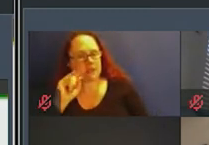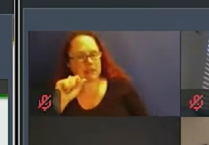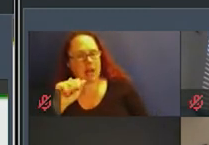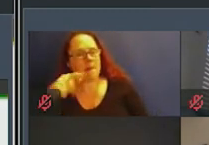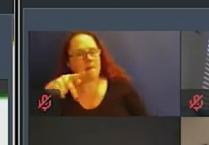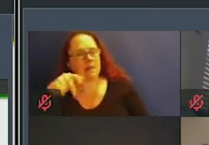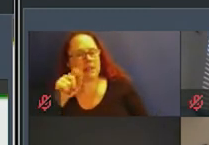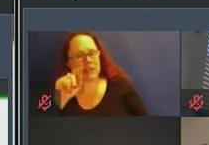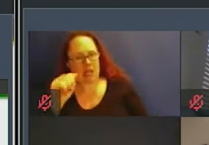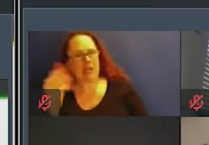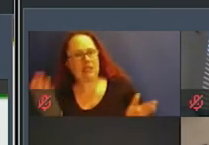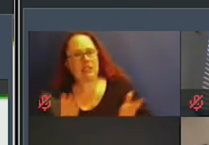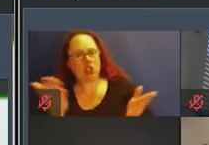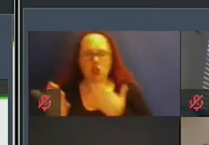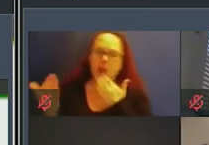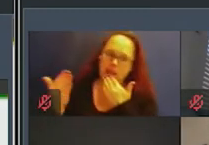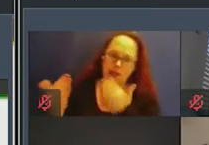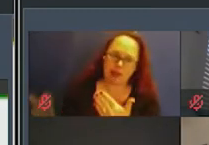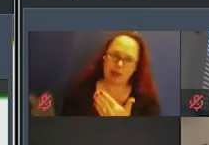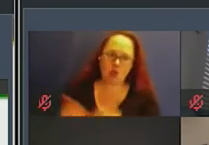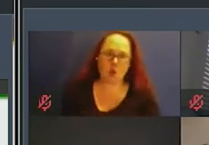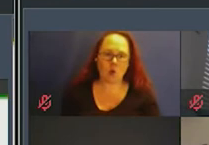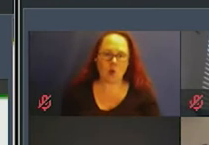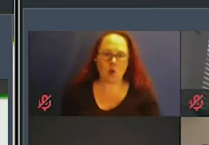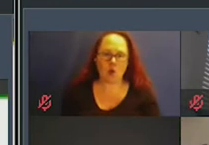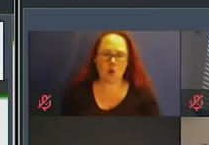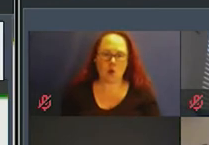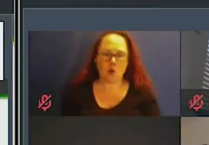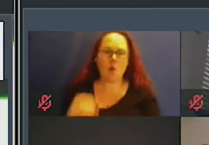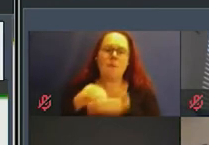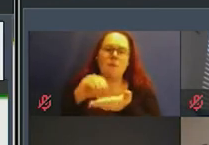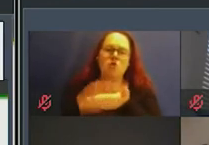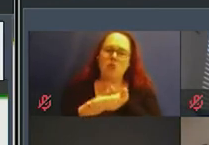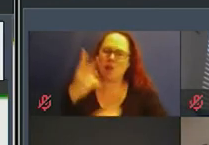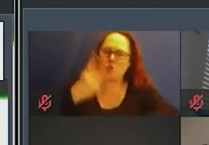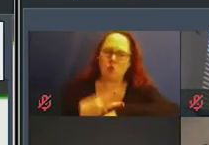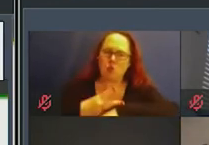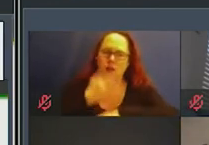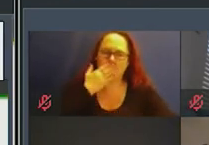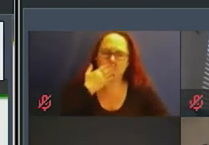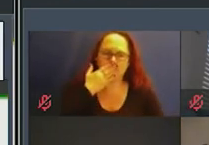Okay. Thank you. Just, Oh boy. We have, Oh, we have you twice. Okay. Rolland Sharp.